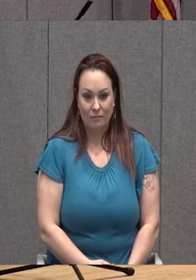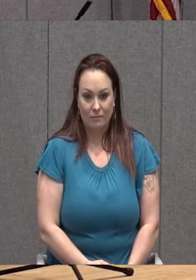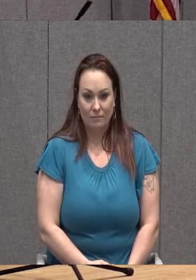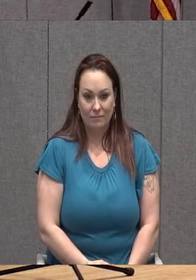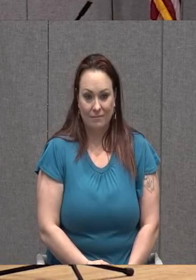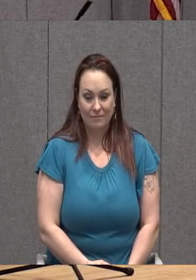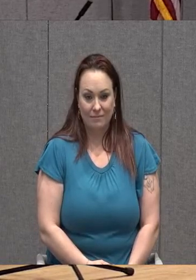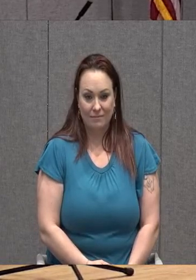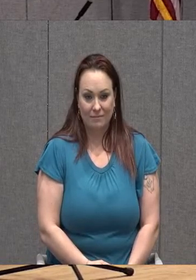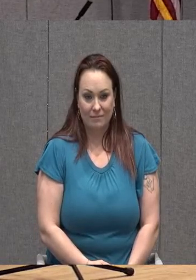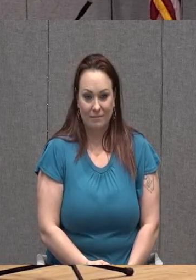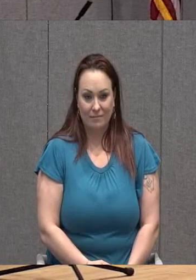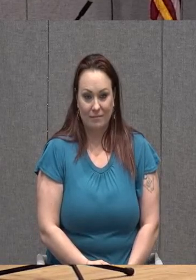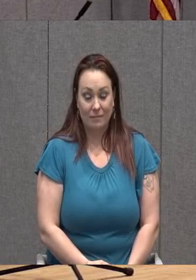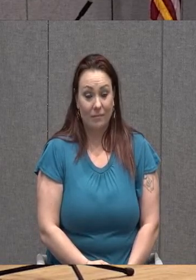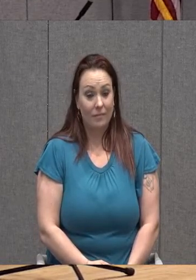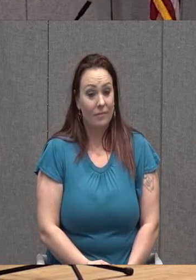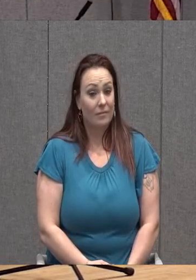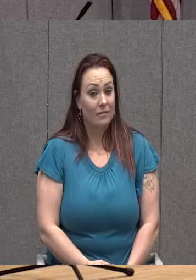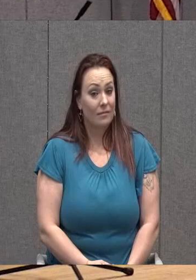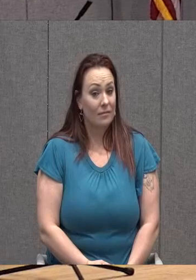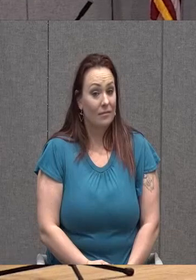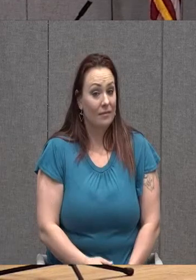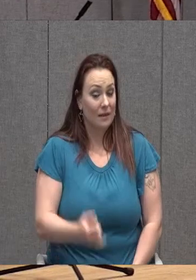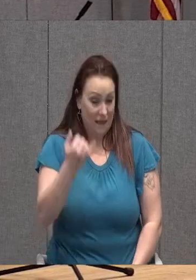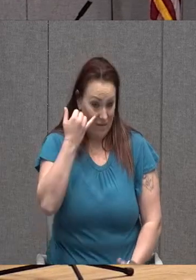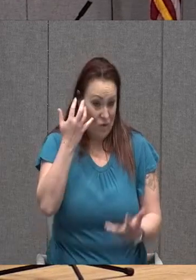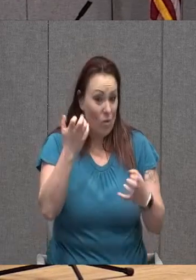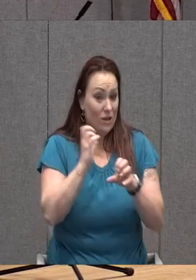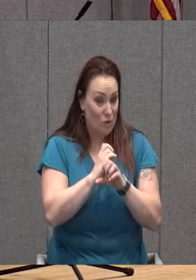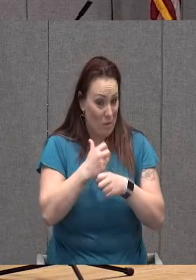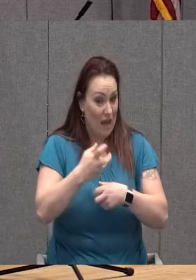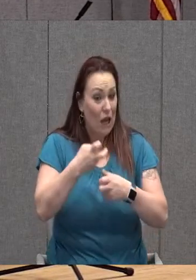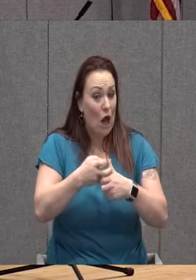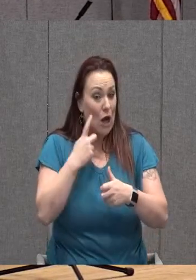So if you wanna make it harder